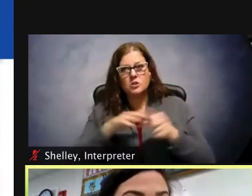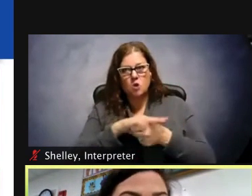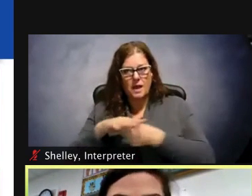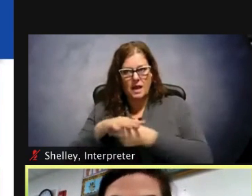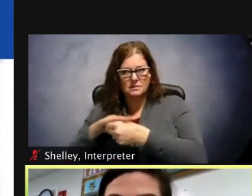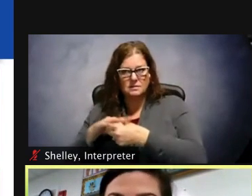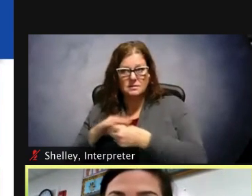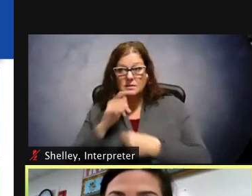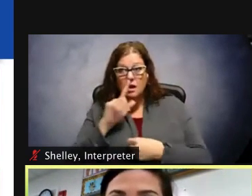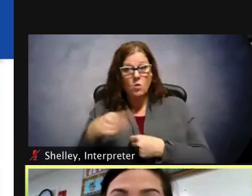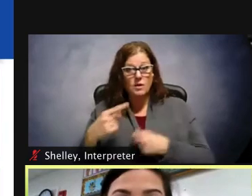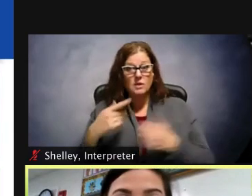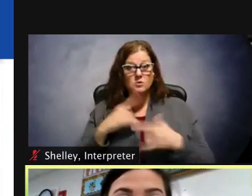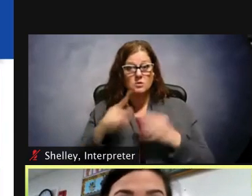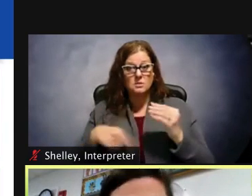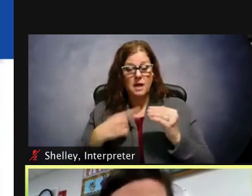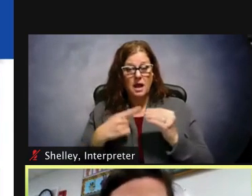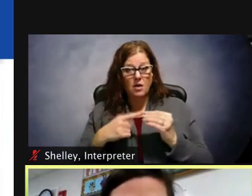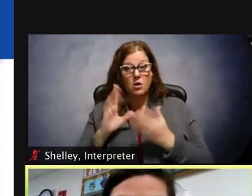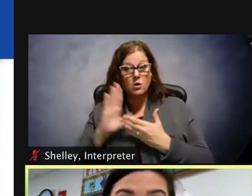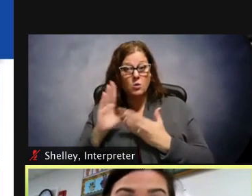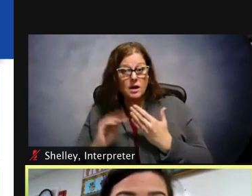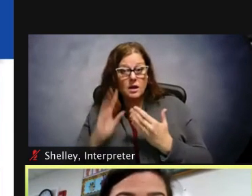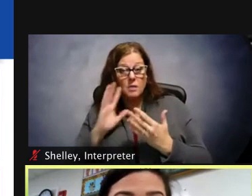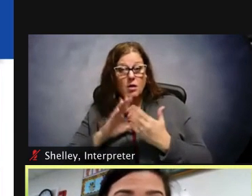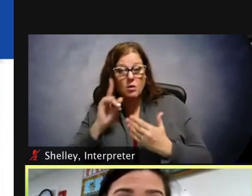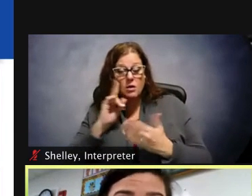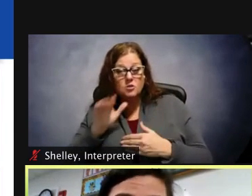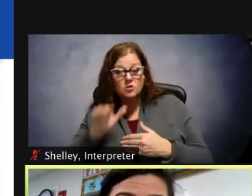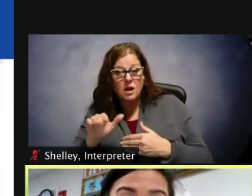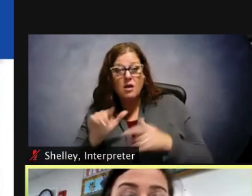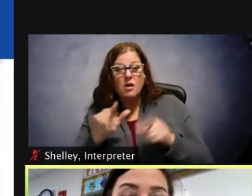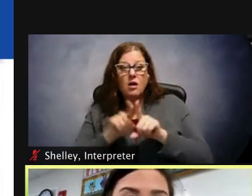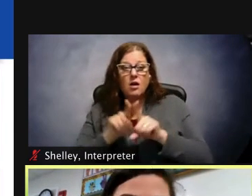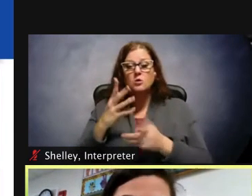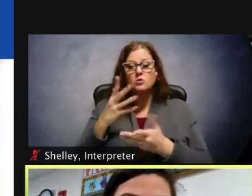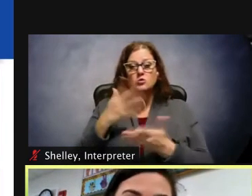concerned about the curriculum and learning of the child, but also their social exposure and their